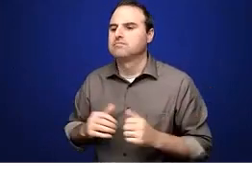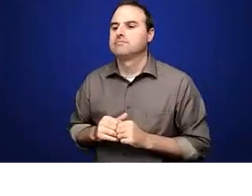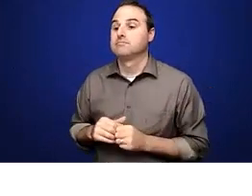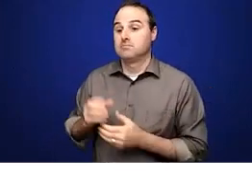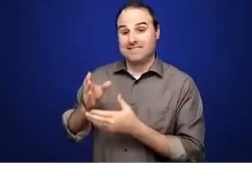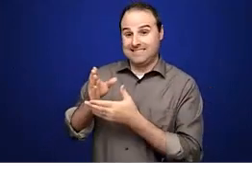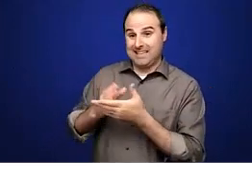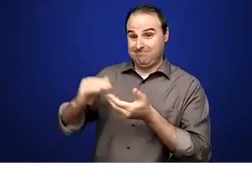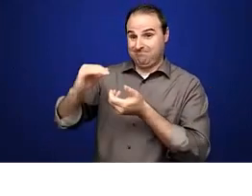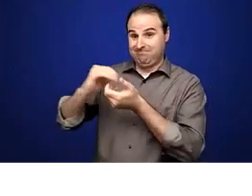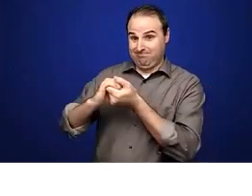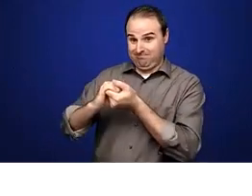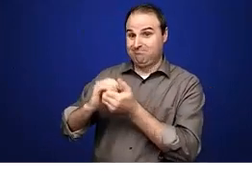of engagement at the grant stage.